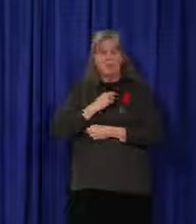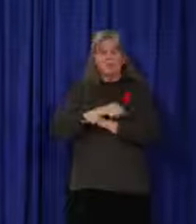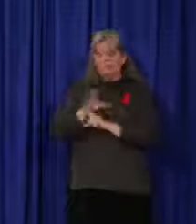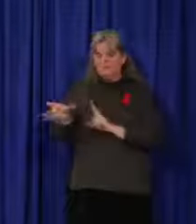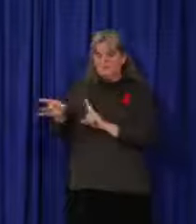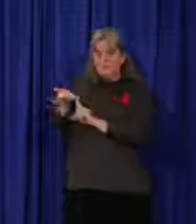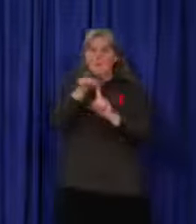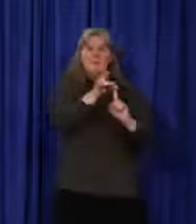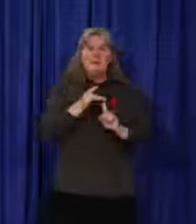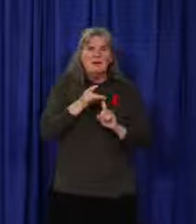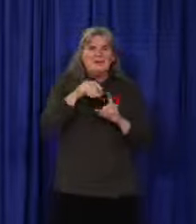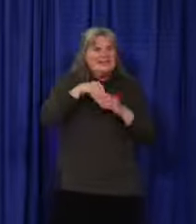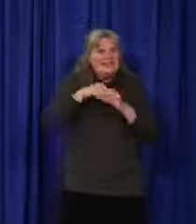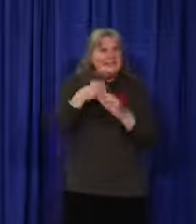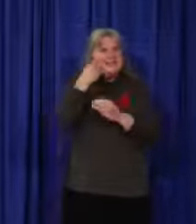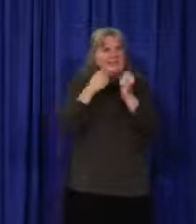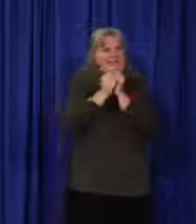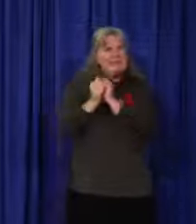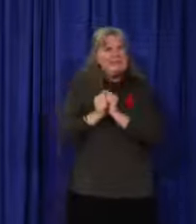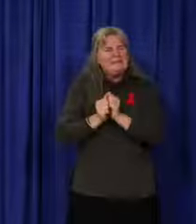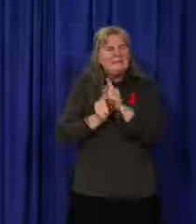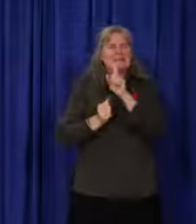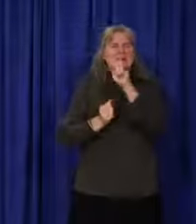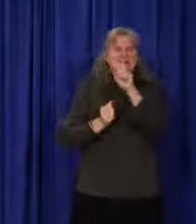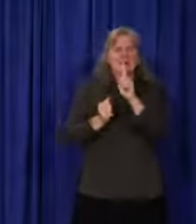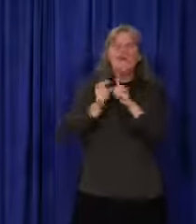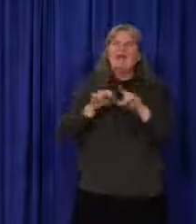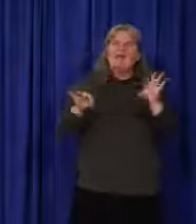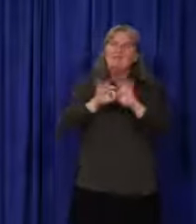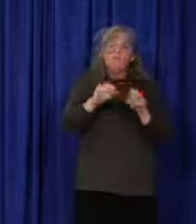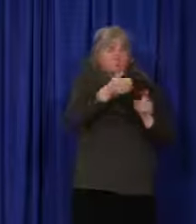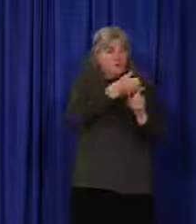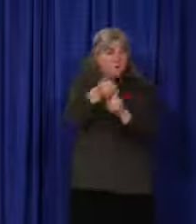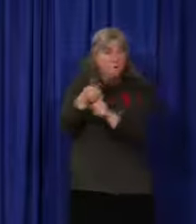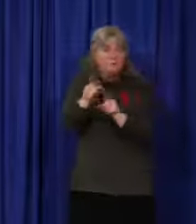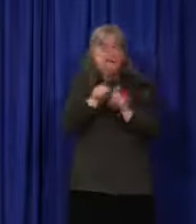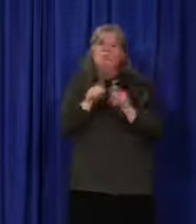[ Speaking French ] On Saturday this week we will